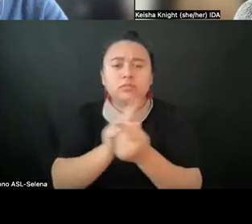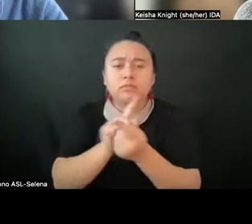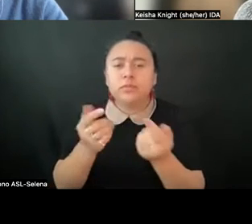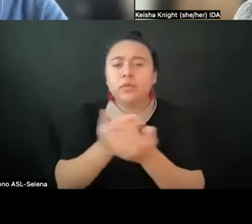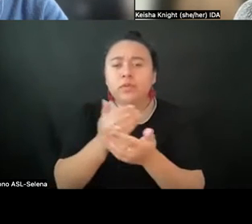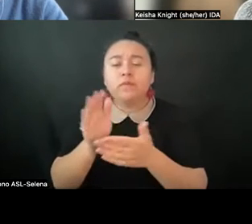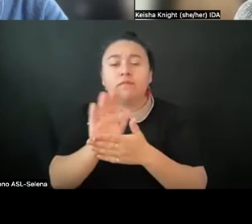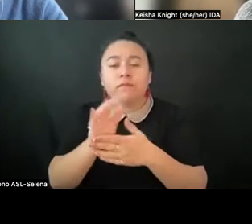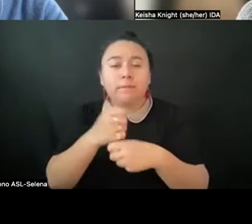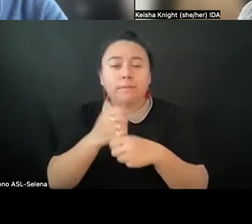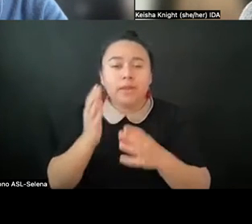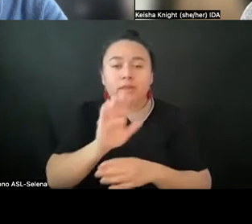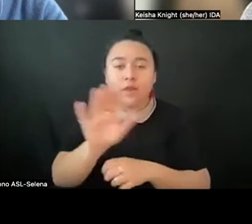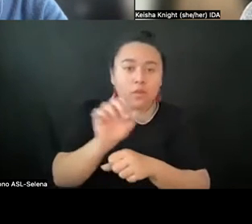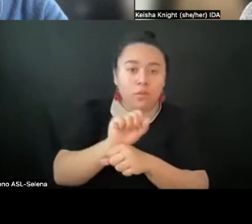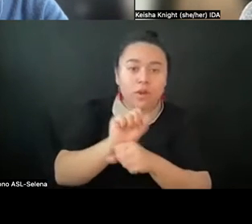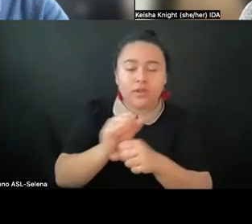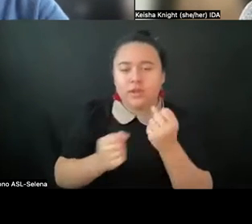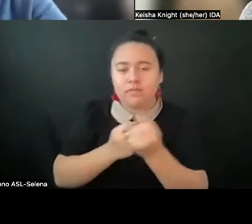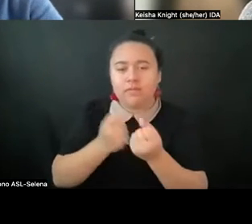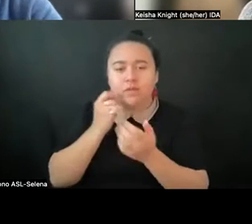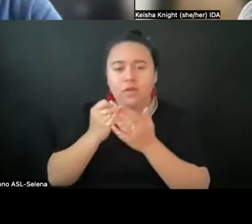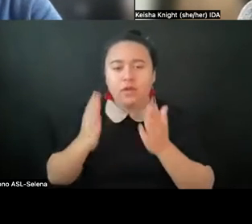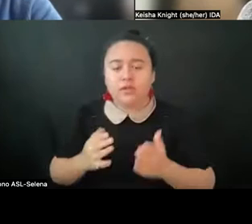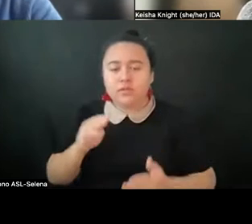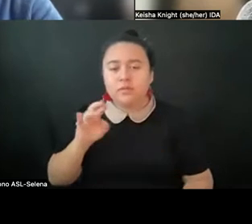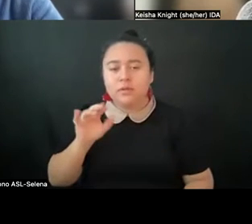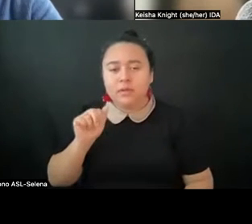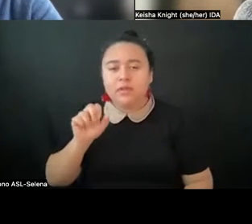My name is Maria Santos. I'm the IDA funds programs officer.